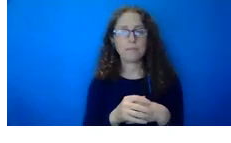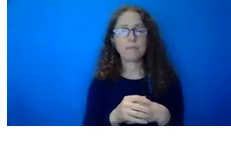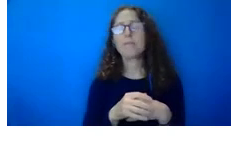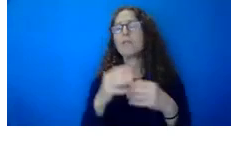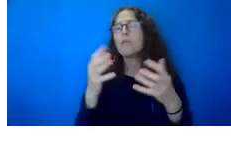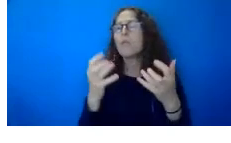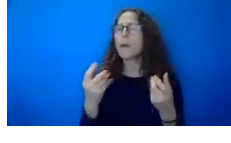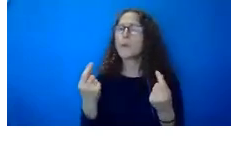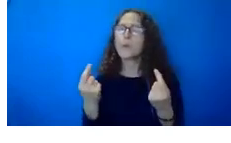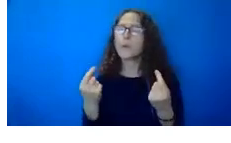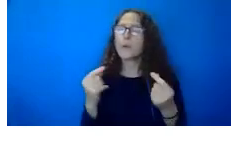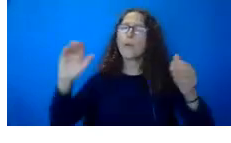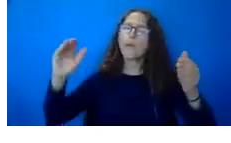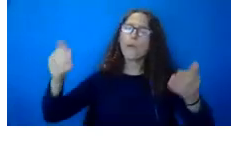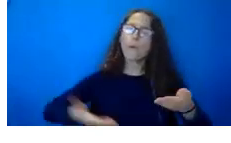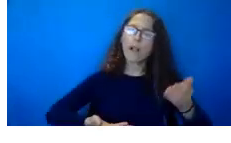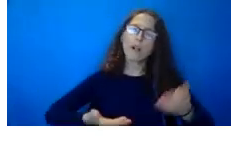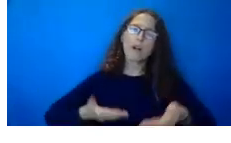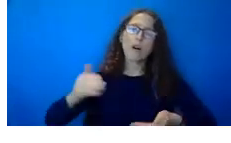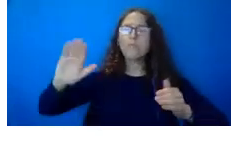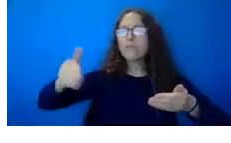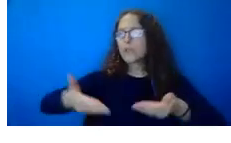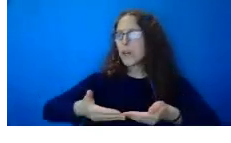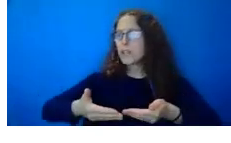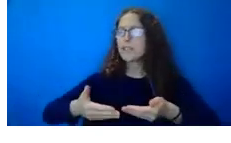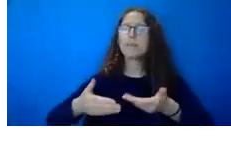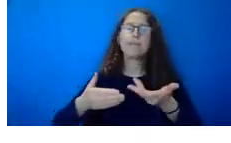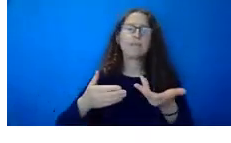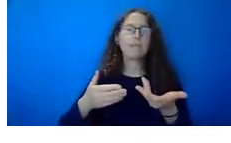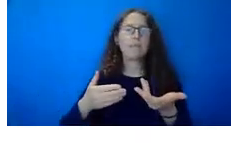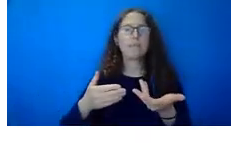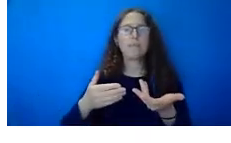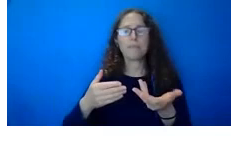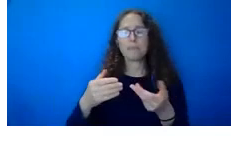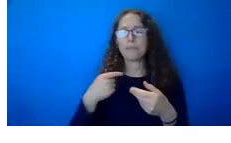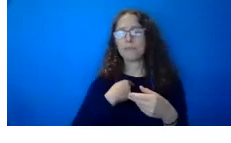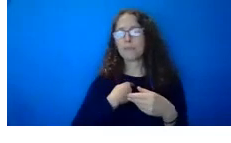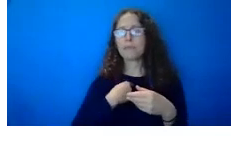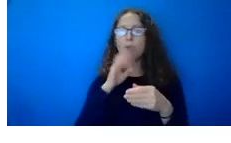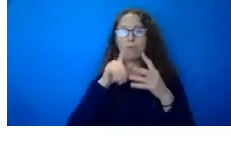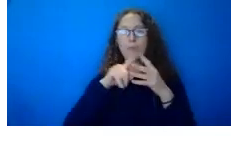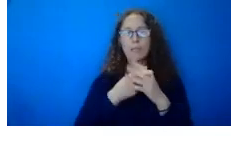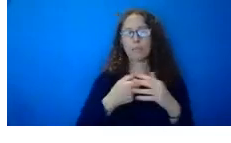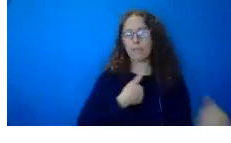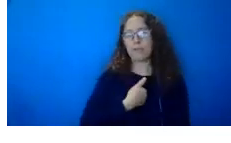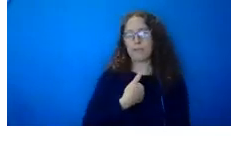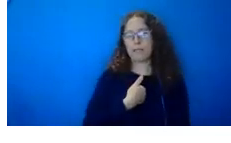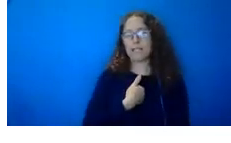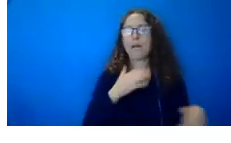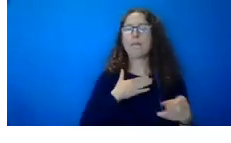FOR MORE INFORMATION YOU CAN FOLLOW THAT LINK AS WELL.